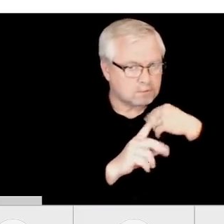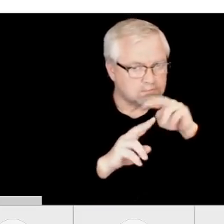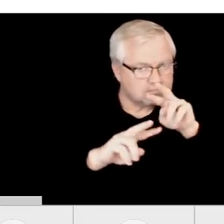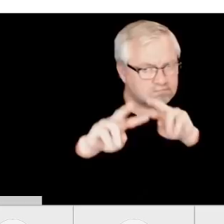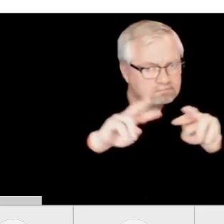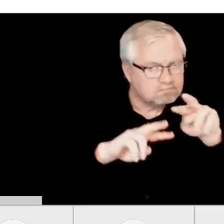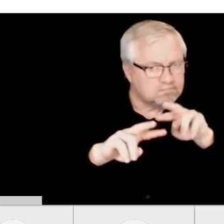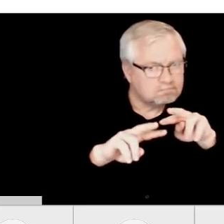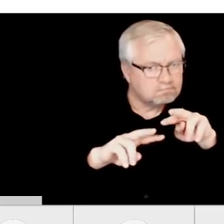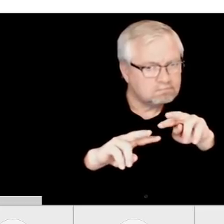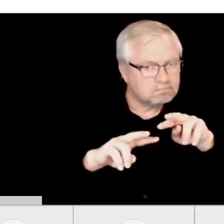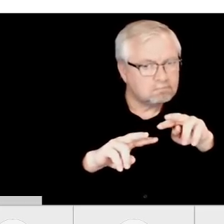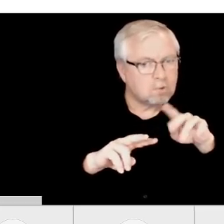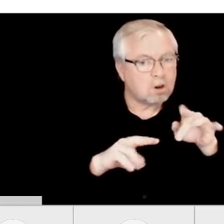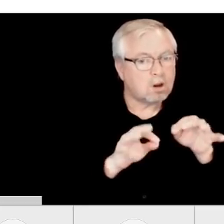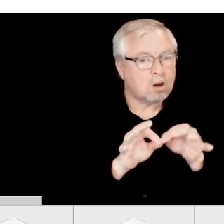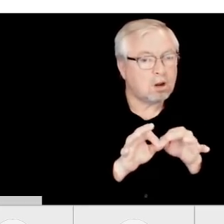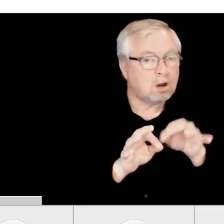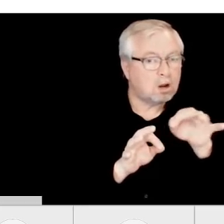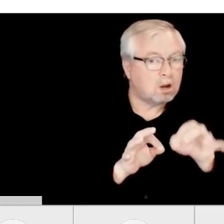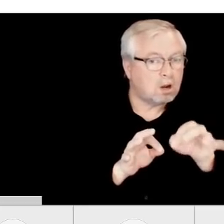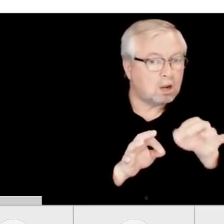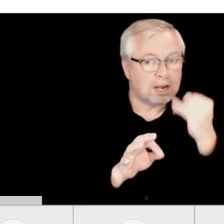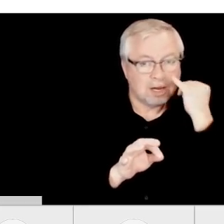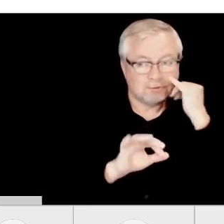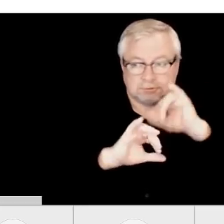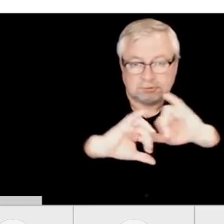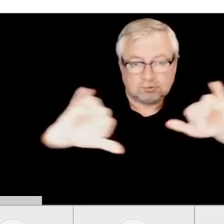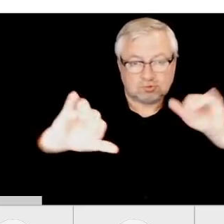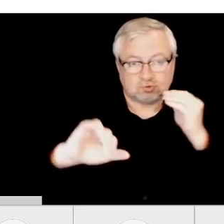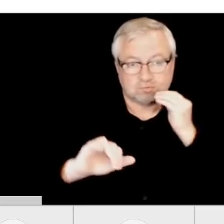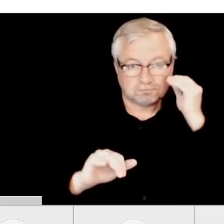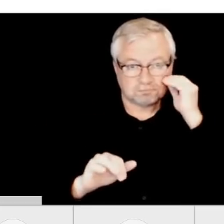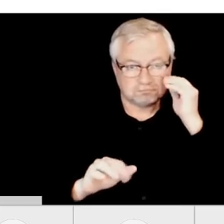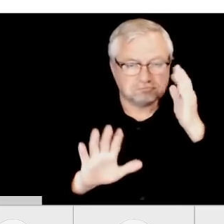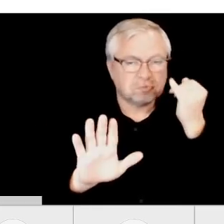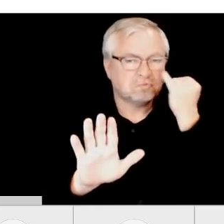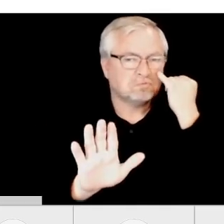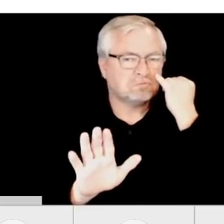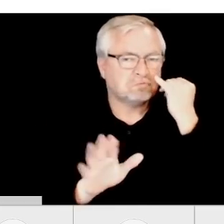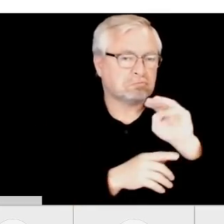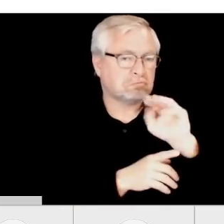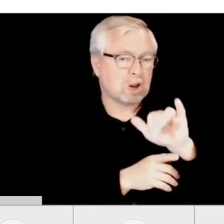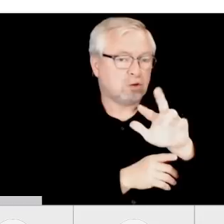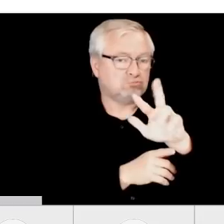through 5/31, pushes out the stay at home order through 5/31.